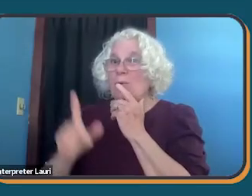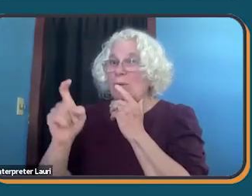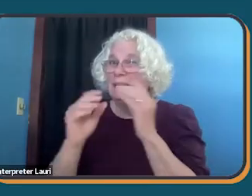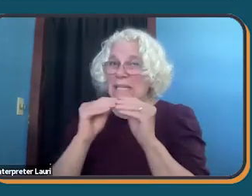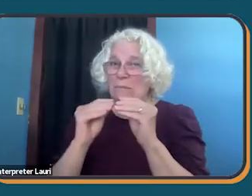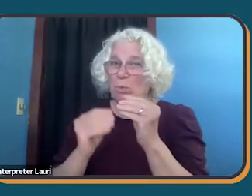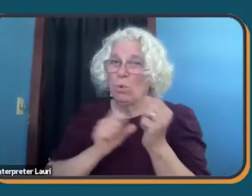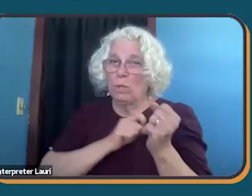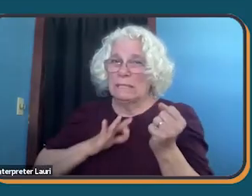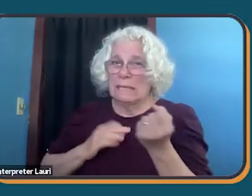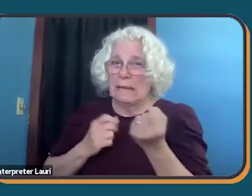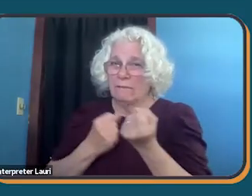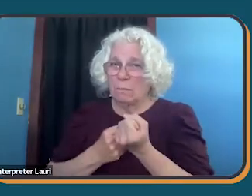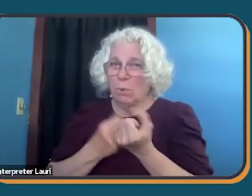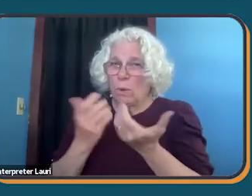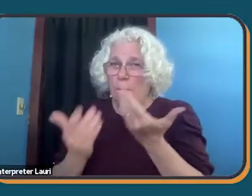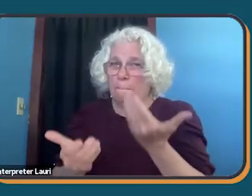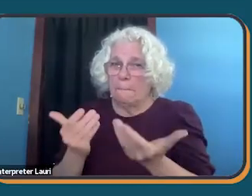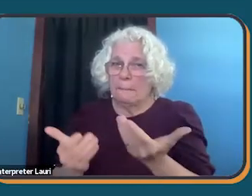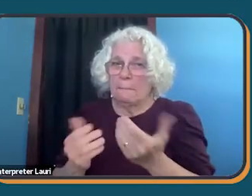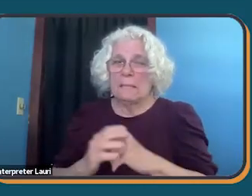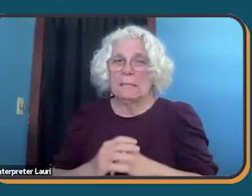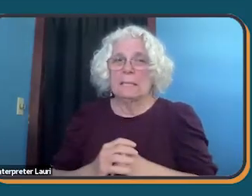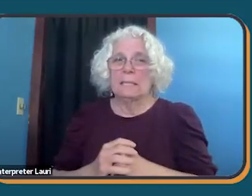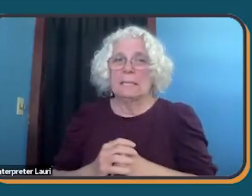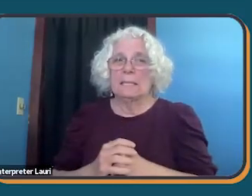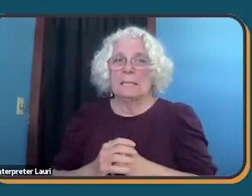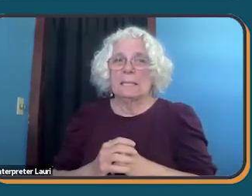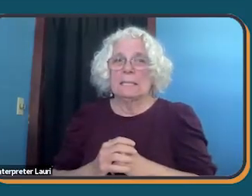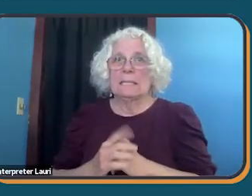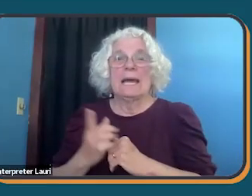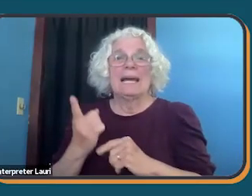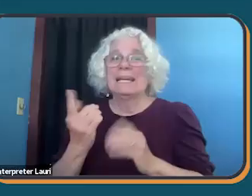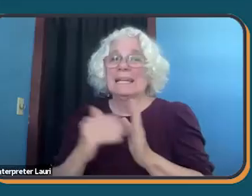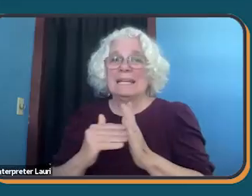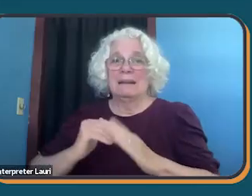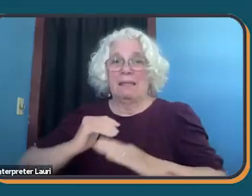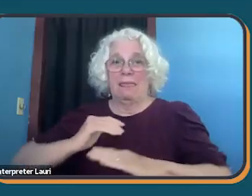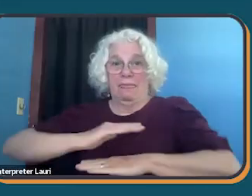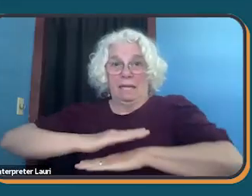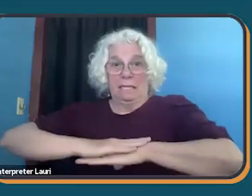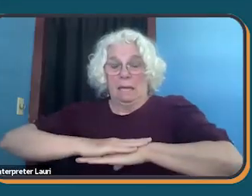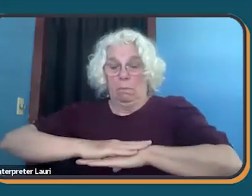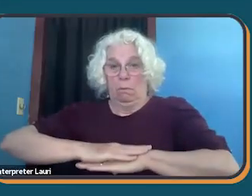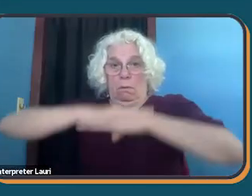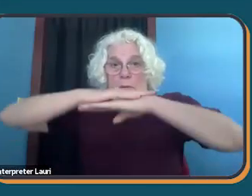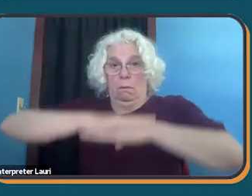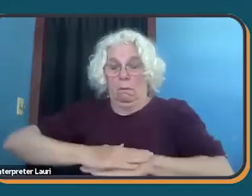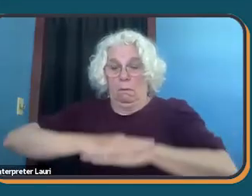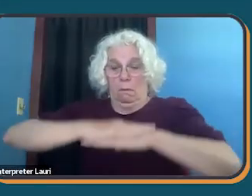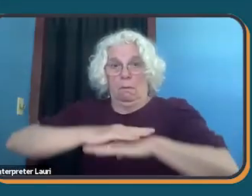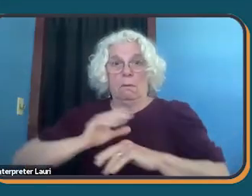Latisha Brown: Height adjustable table,